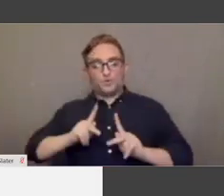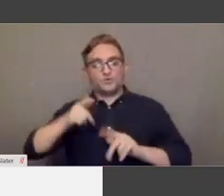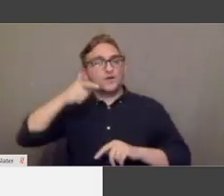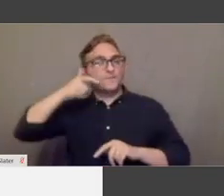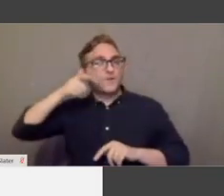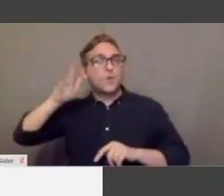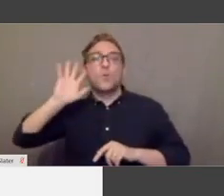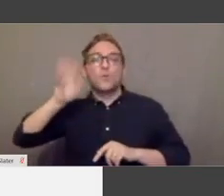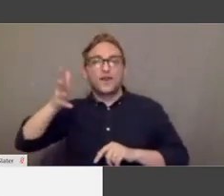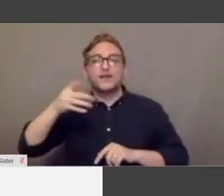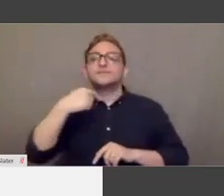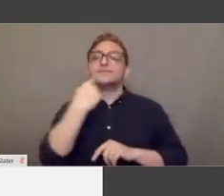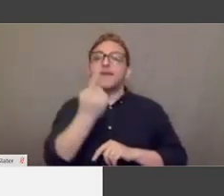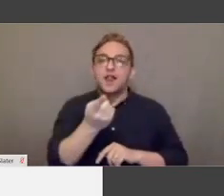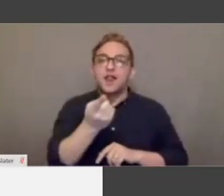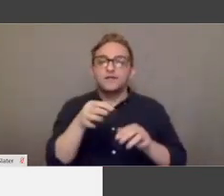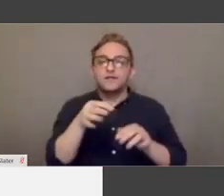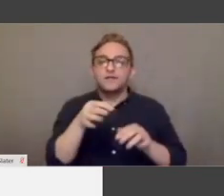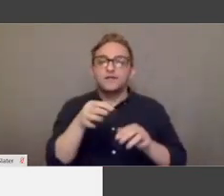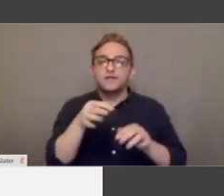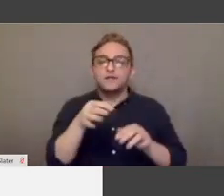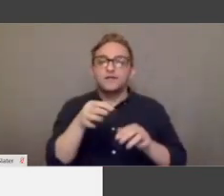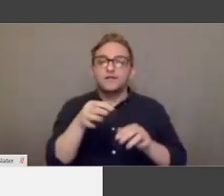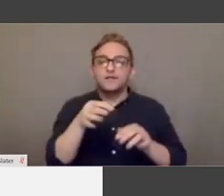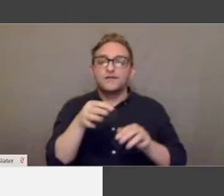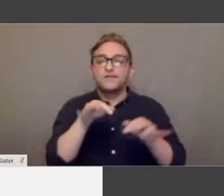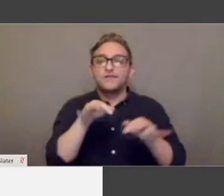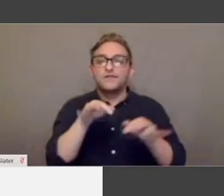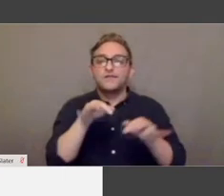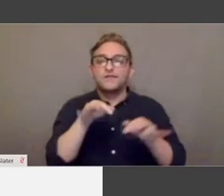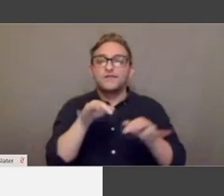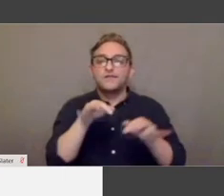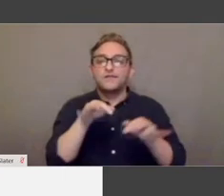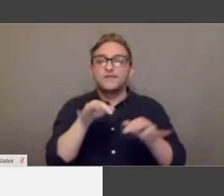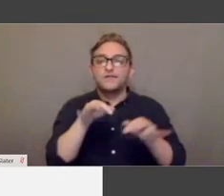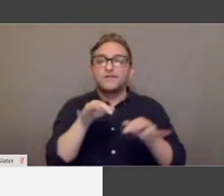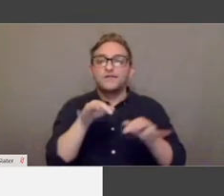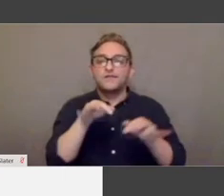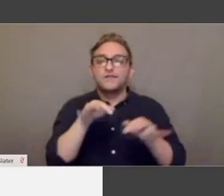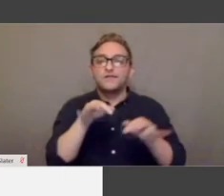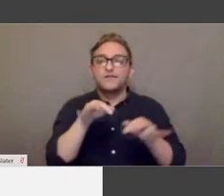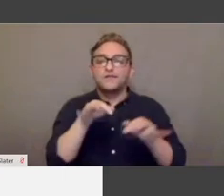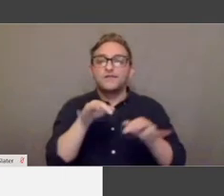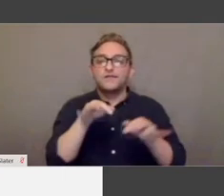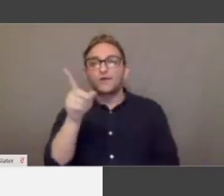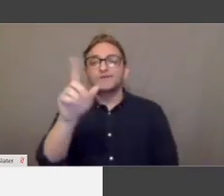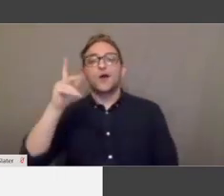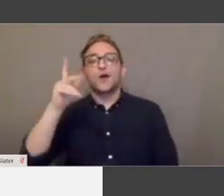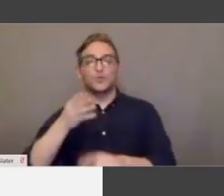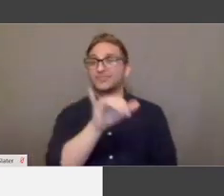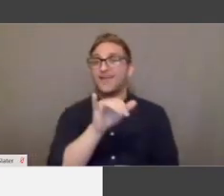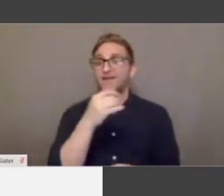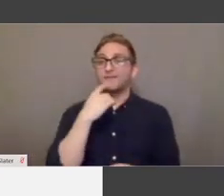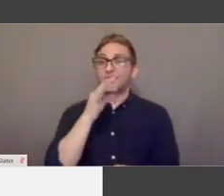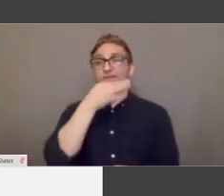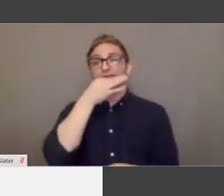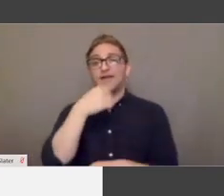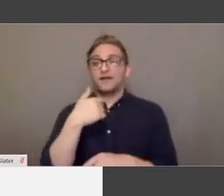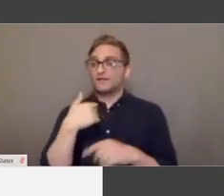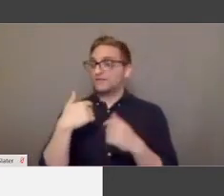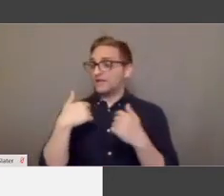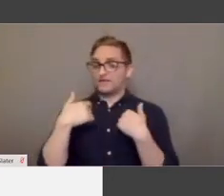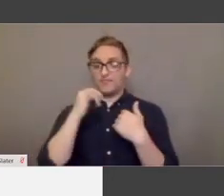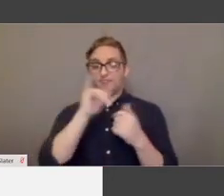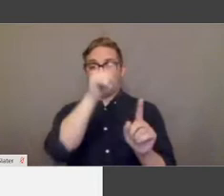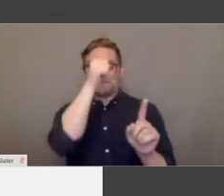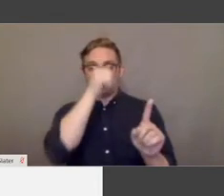This gentlemen plan at the convention told me he was able to go and buy his wife a ring